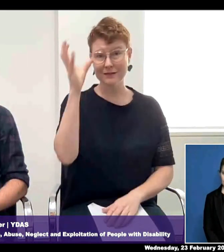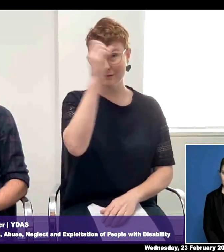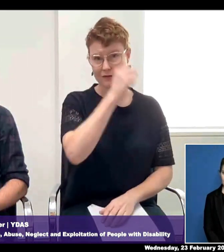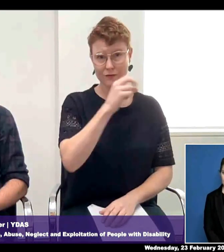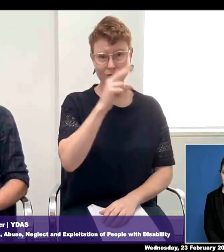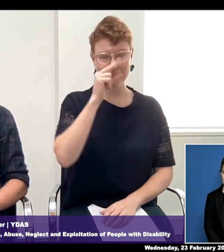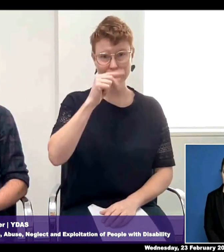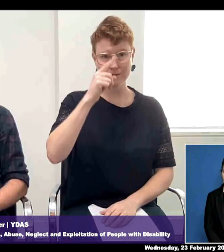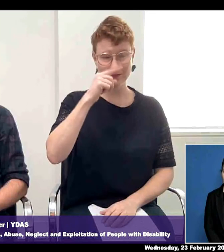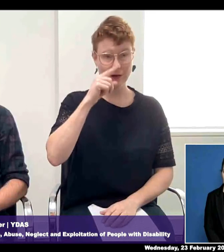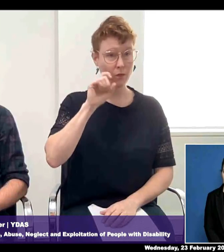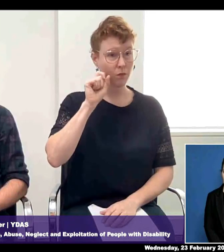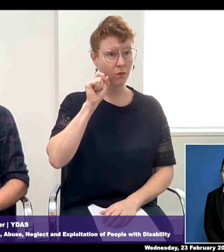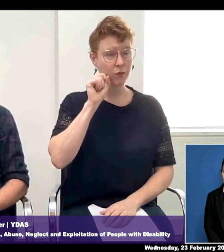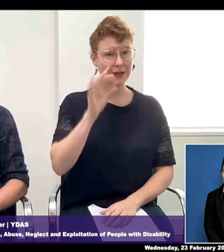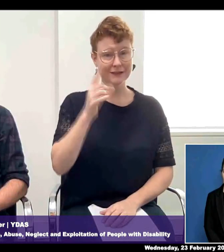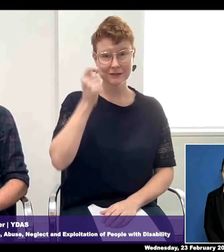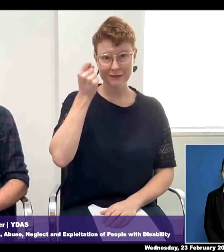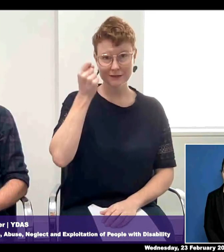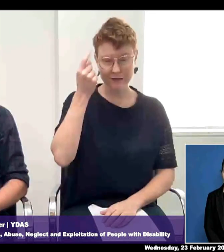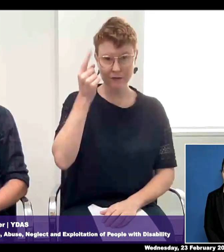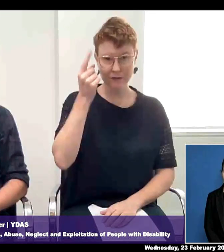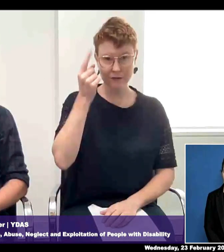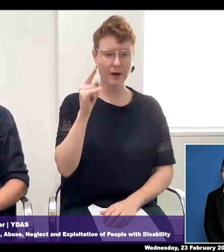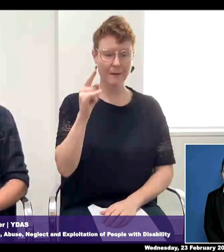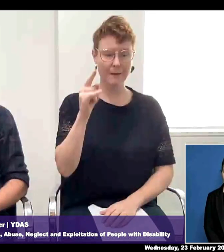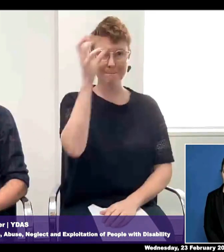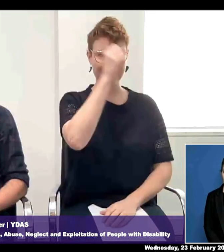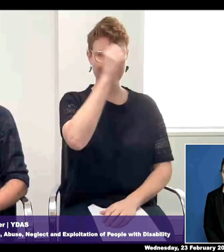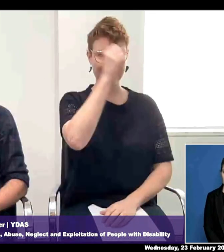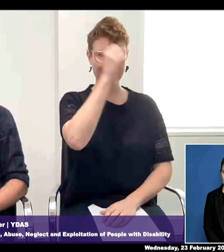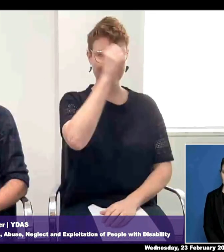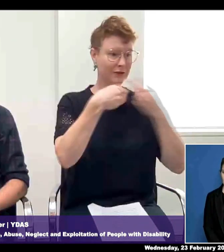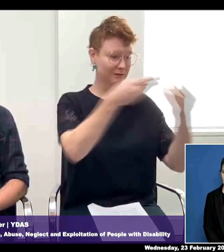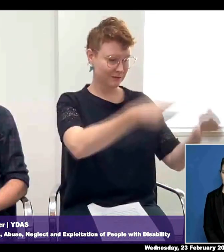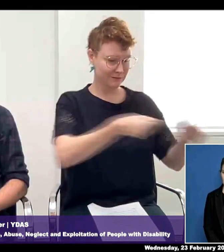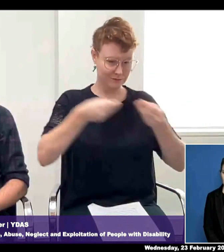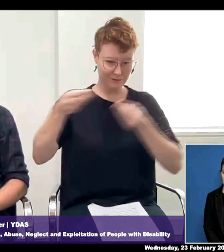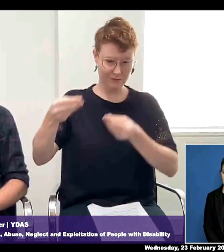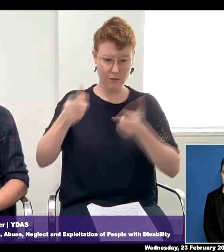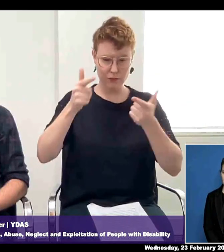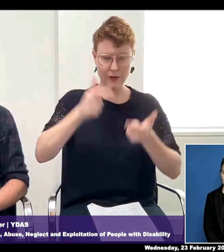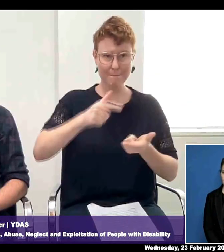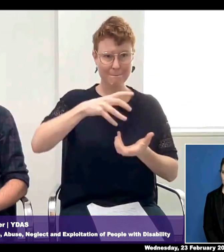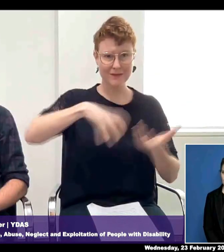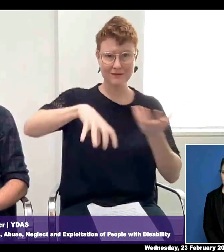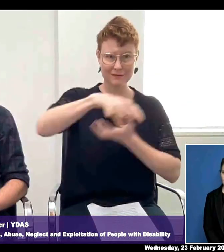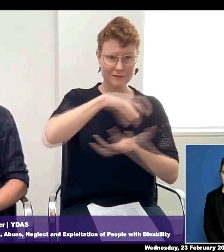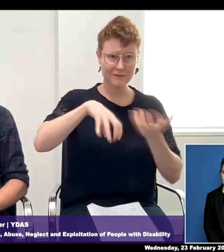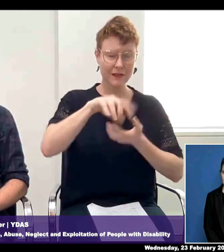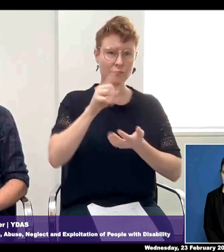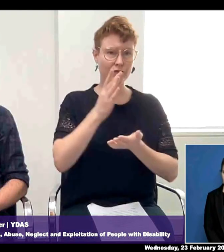whether through guardians or other adults in their life. They think that the young person won't understand the information that's given to